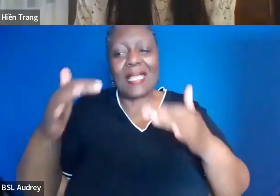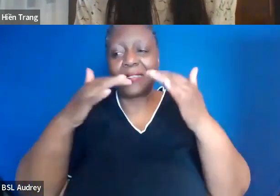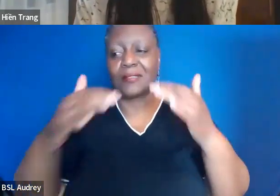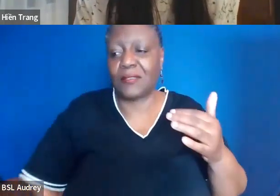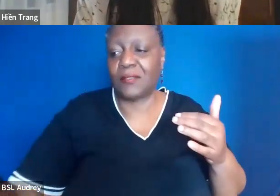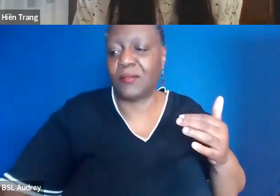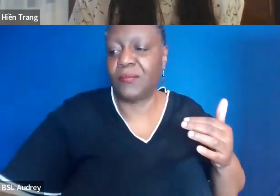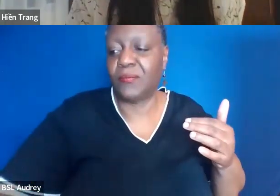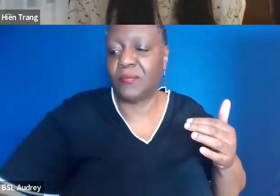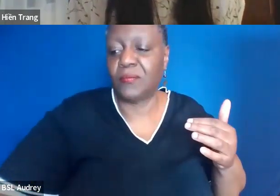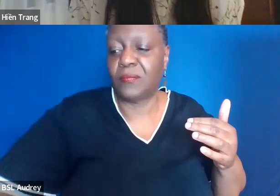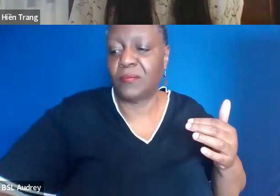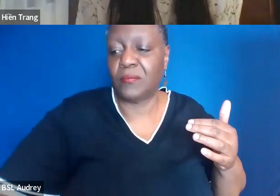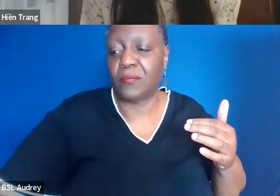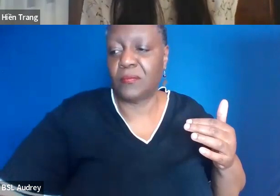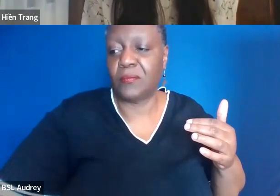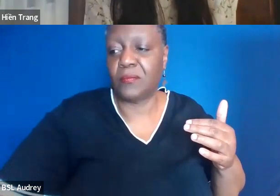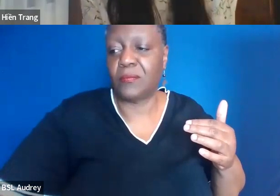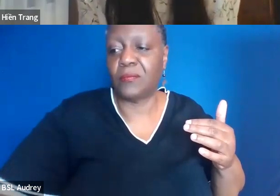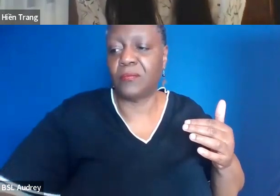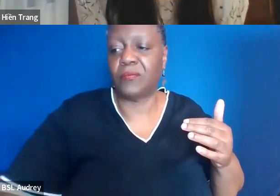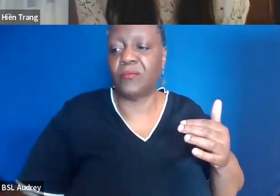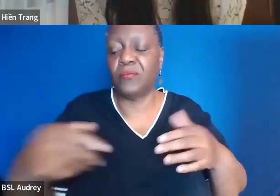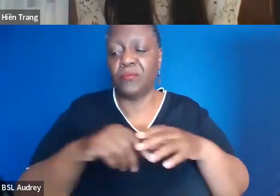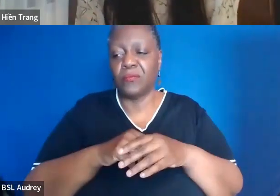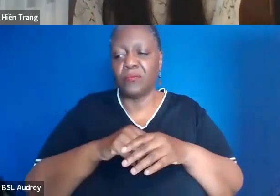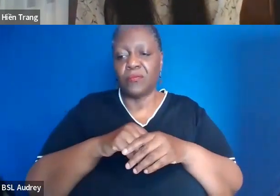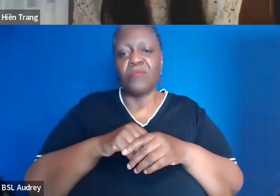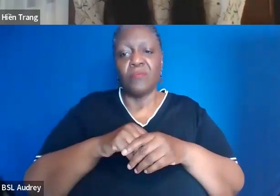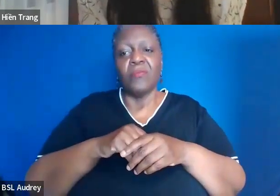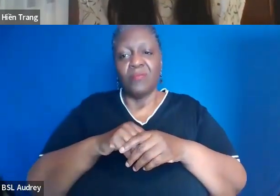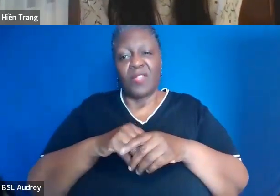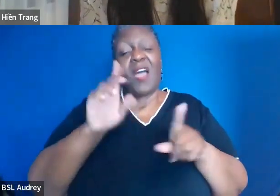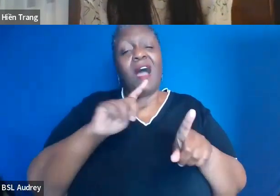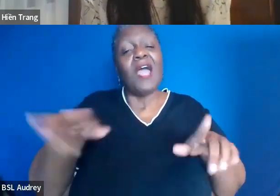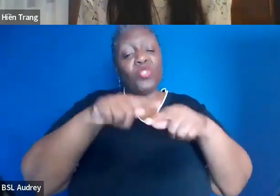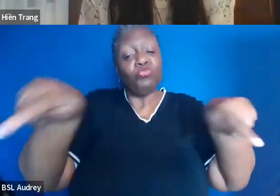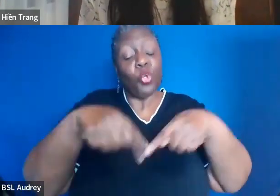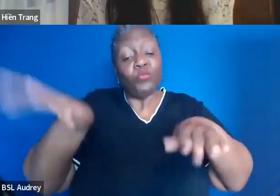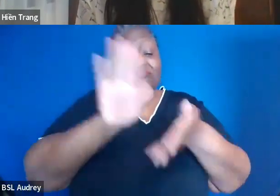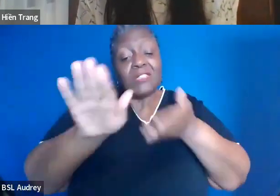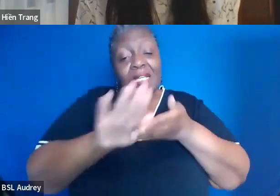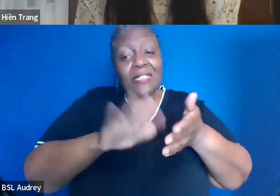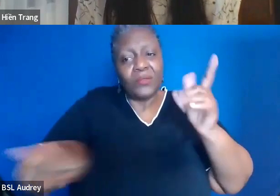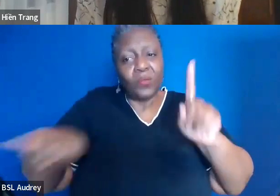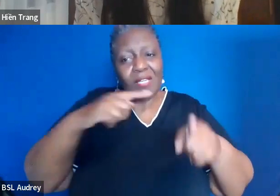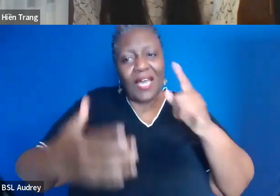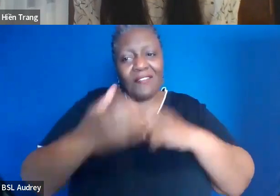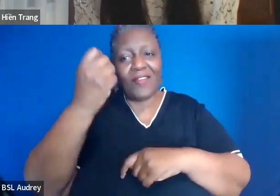so this poem um I I was tidying my room when I saw the water person